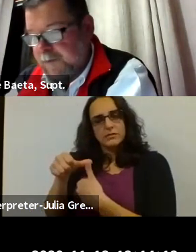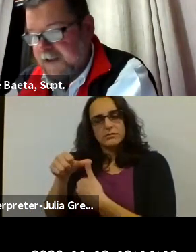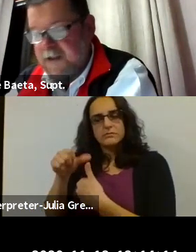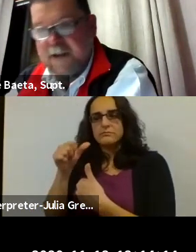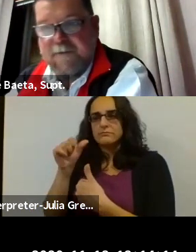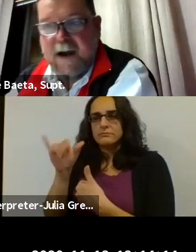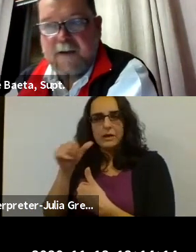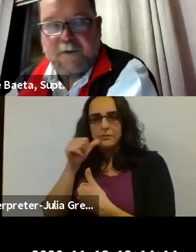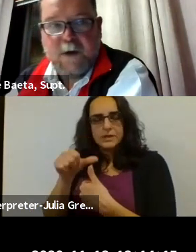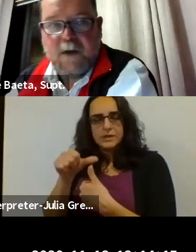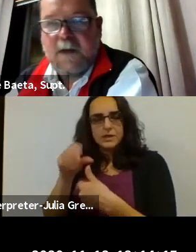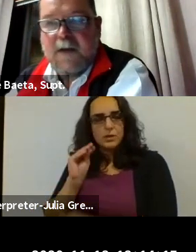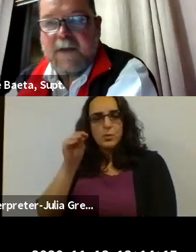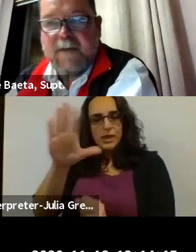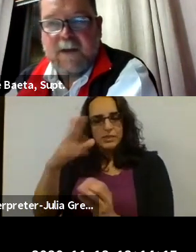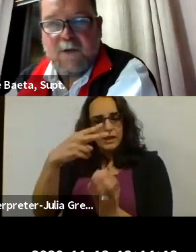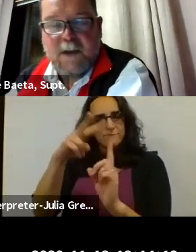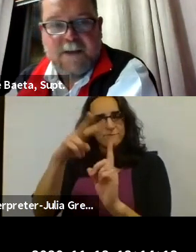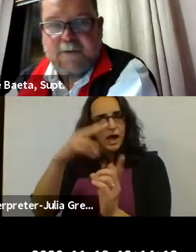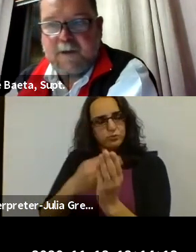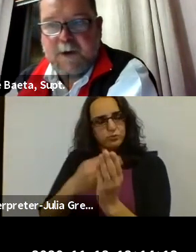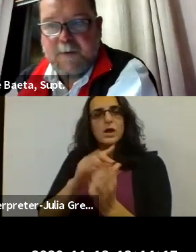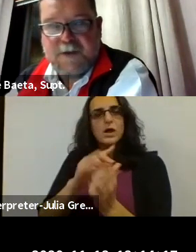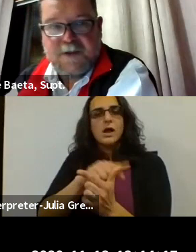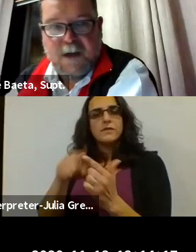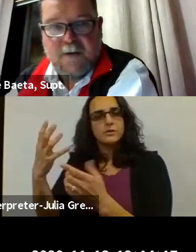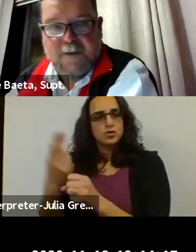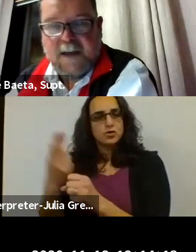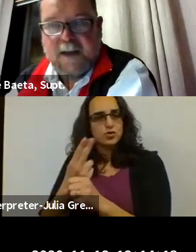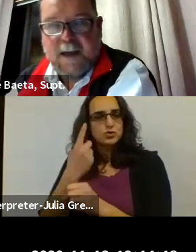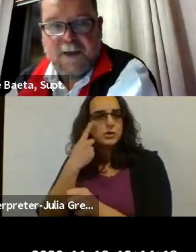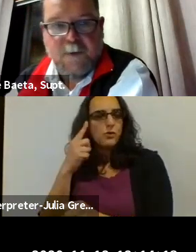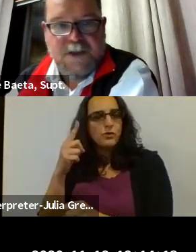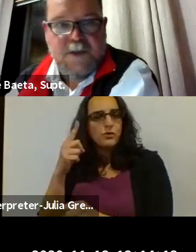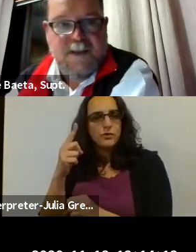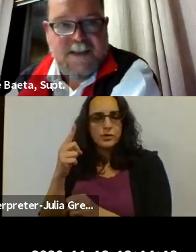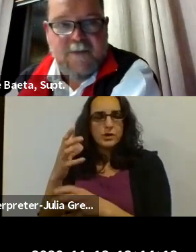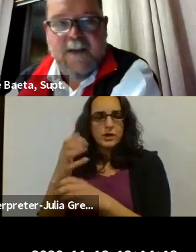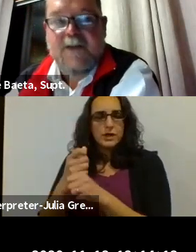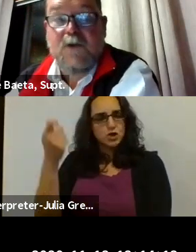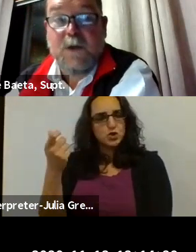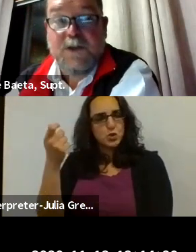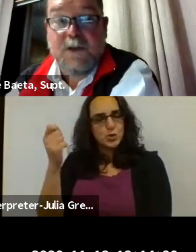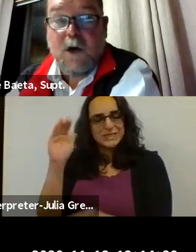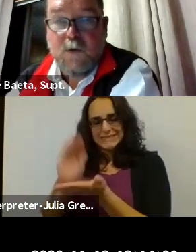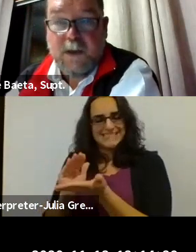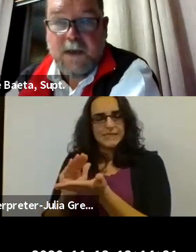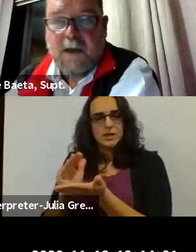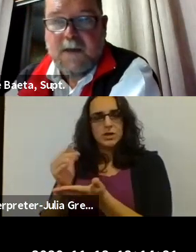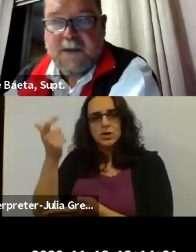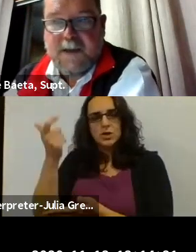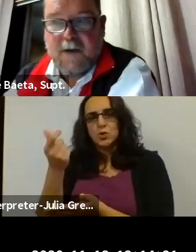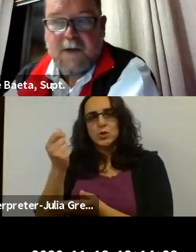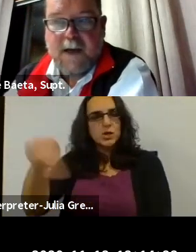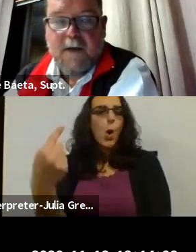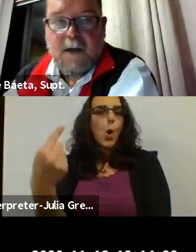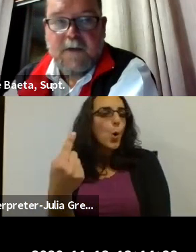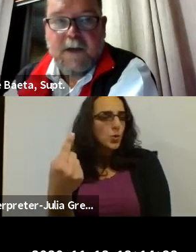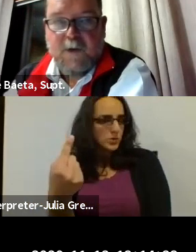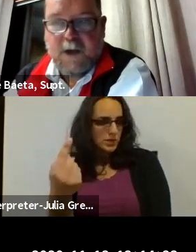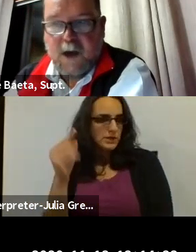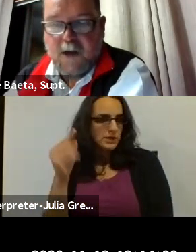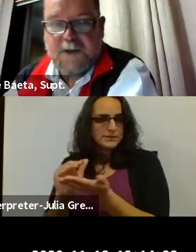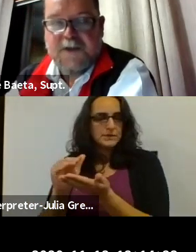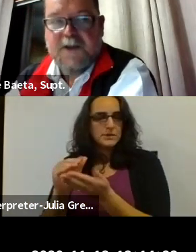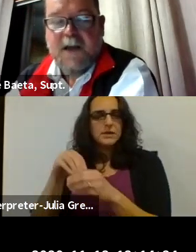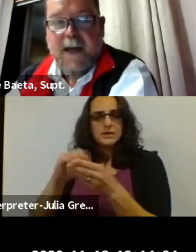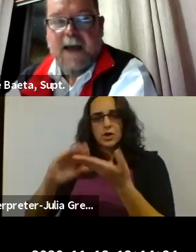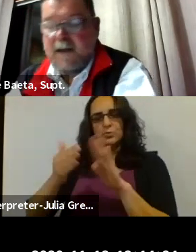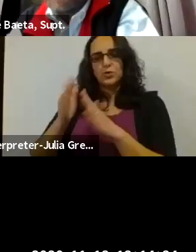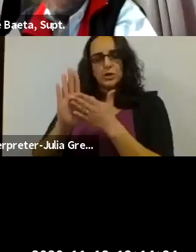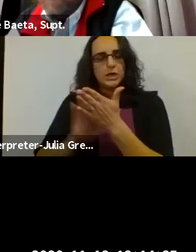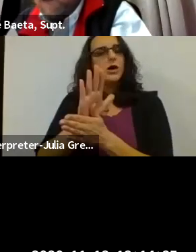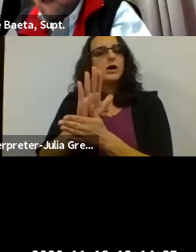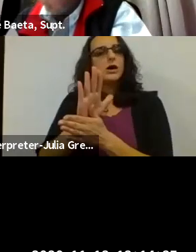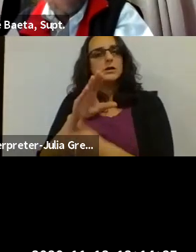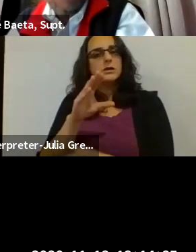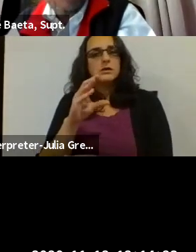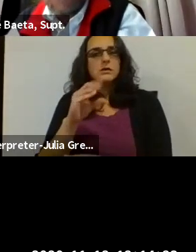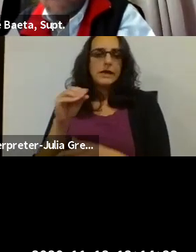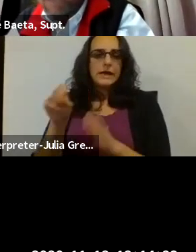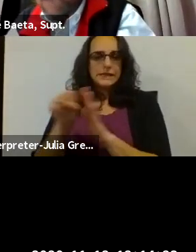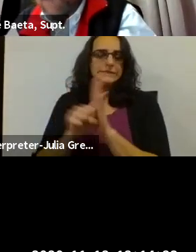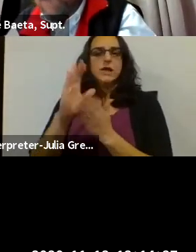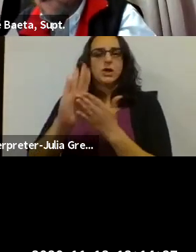Joe Baeta, Supt. : Placed in their file, if you will, they can then utilize it for the purposes of getting a tuition discount that is tuition only discount at the community colleges and state colleges and universities.